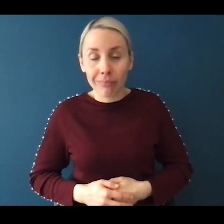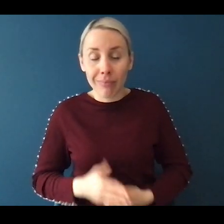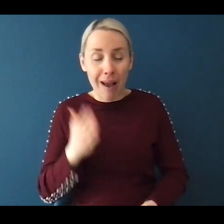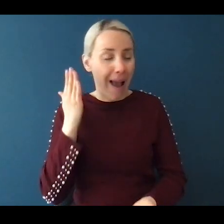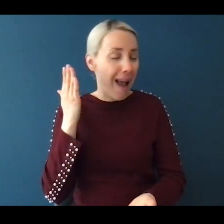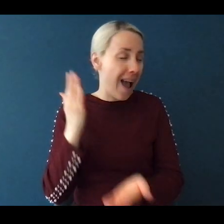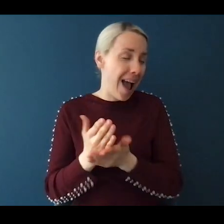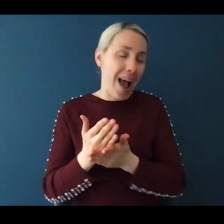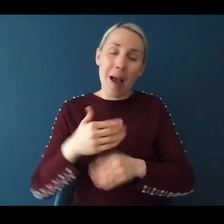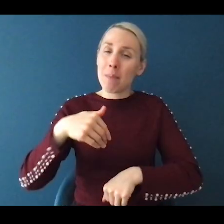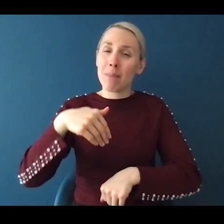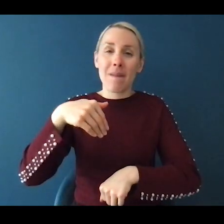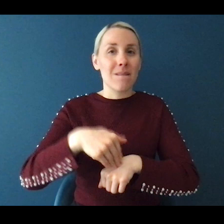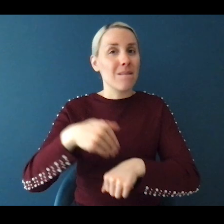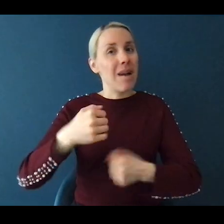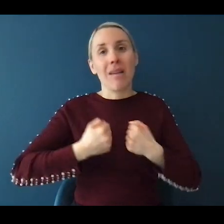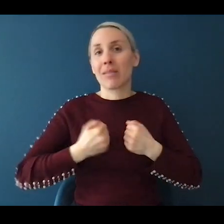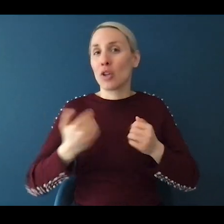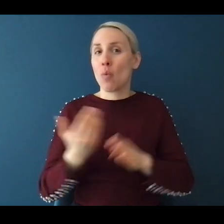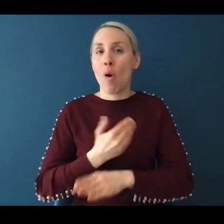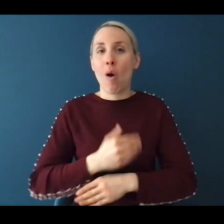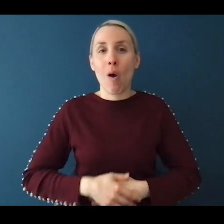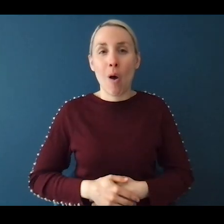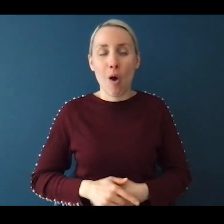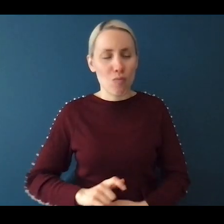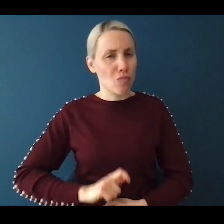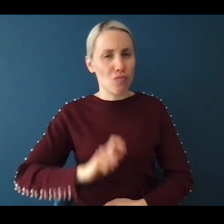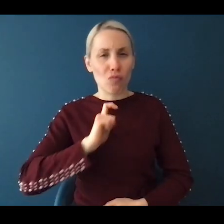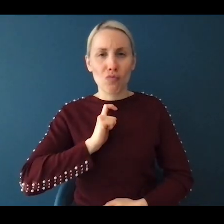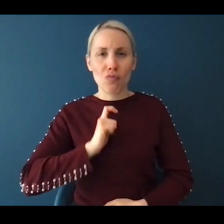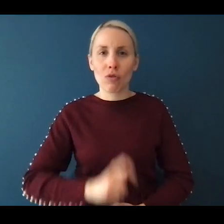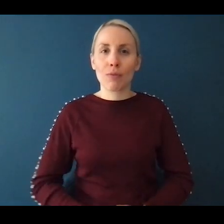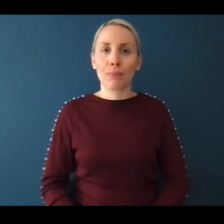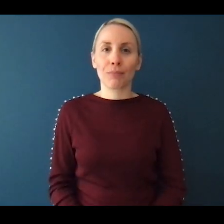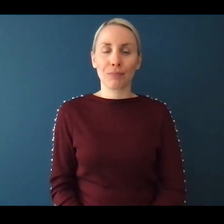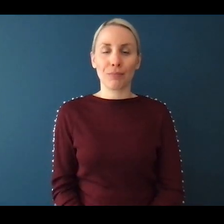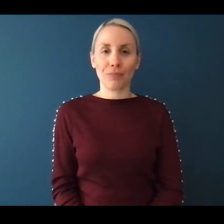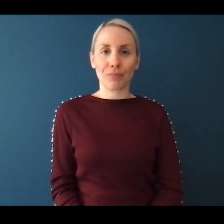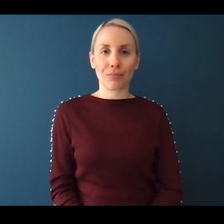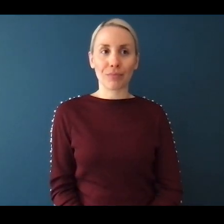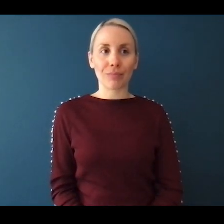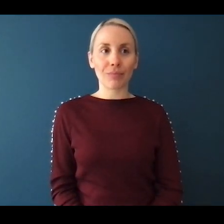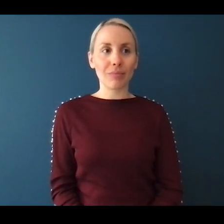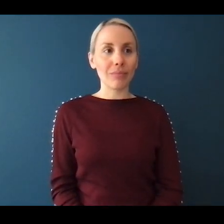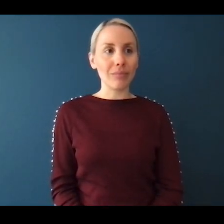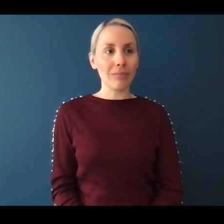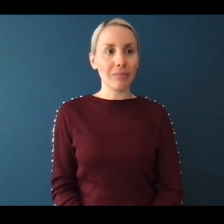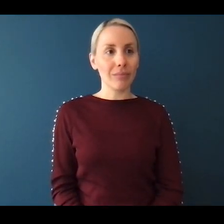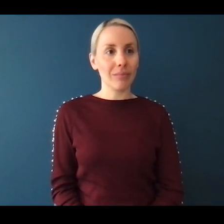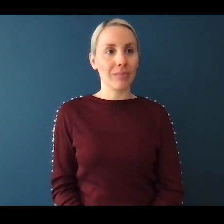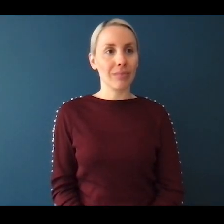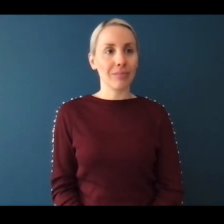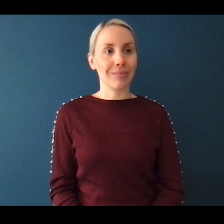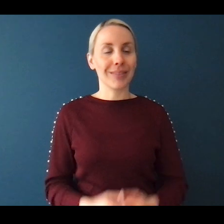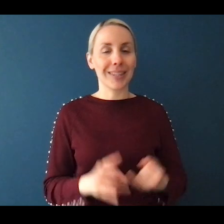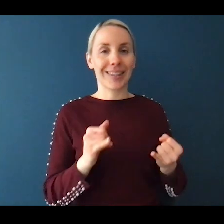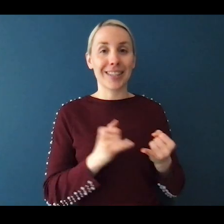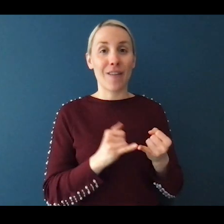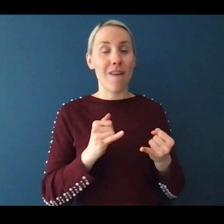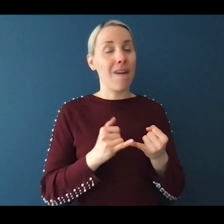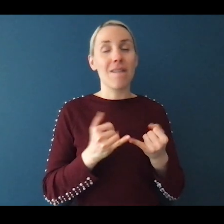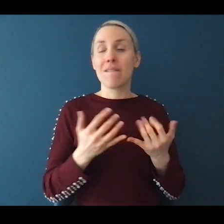definitely gives you a confidence that has a direct impact in your work. Yeah I feel